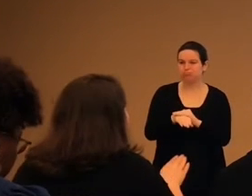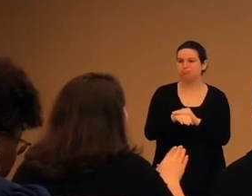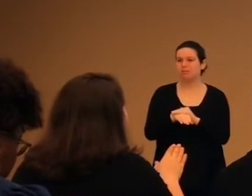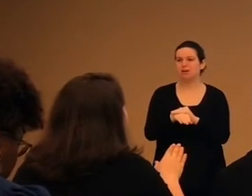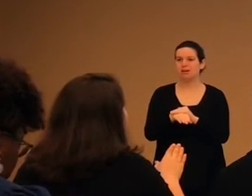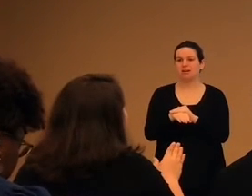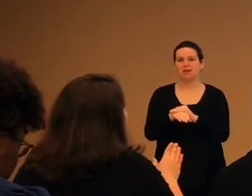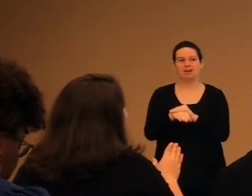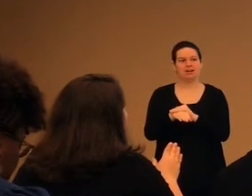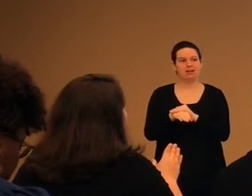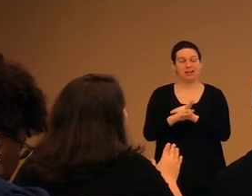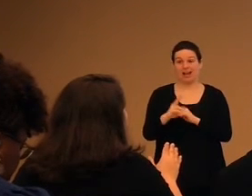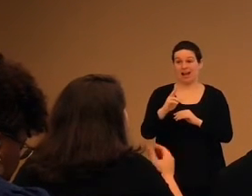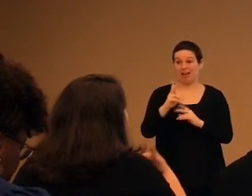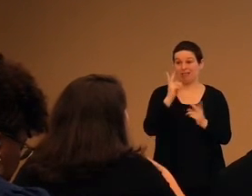That have visual impairment that